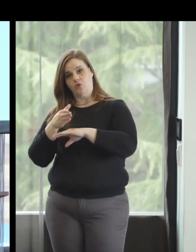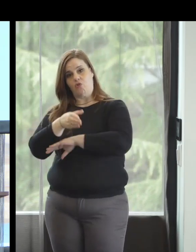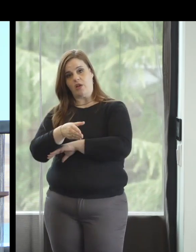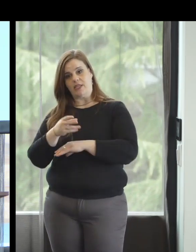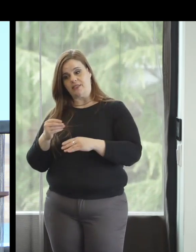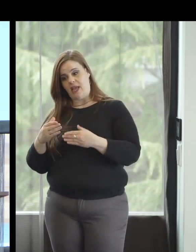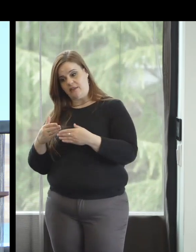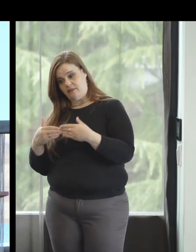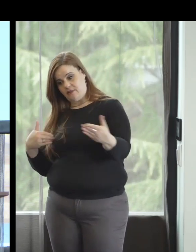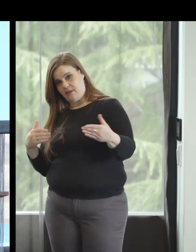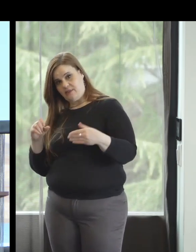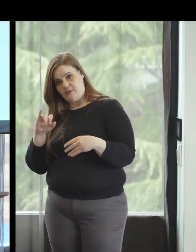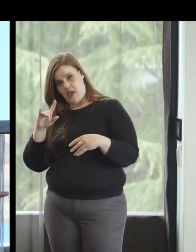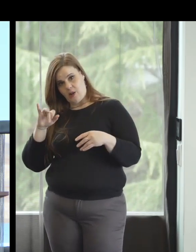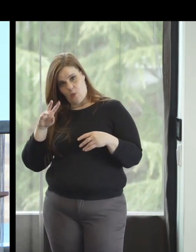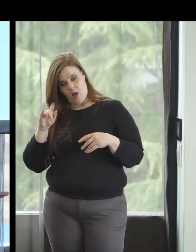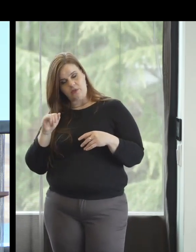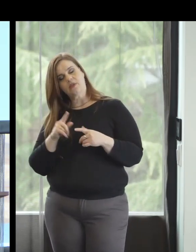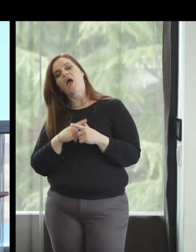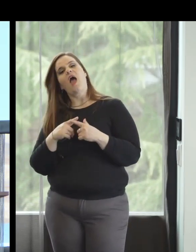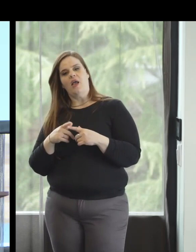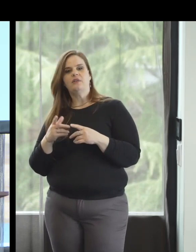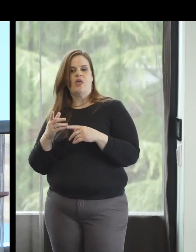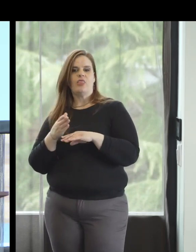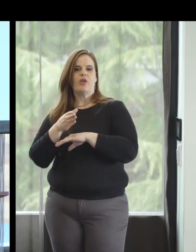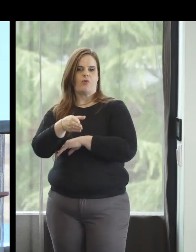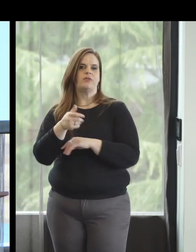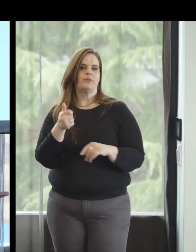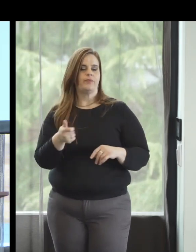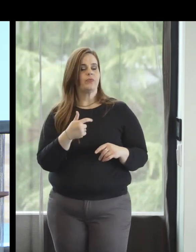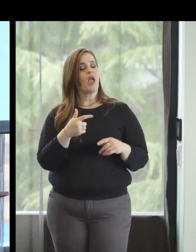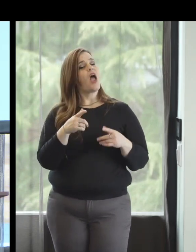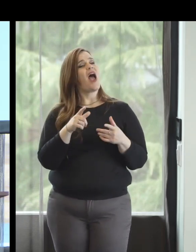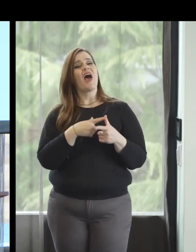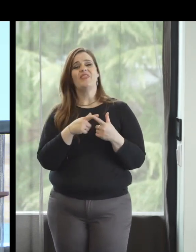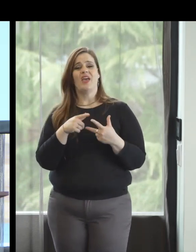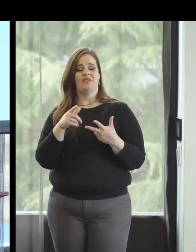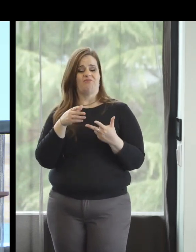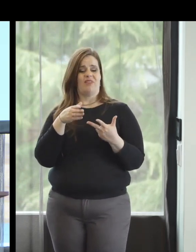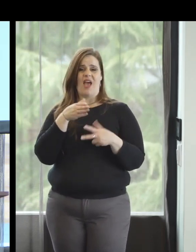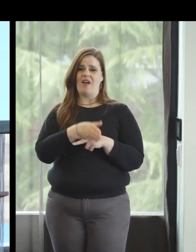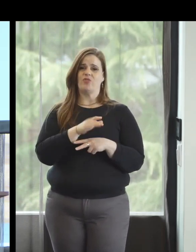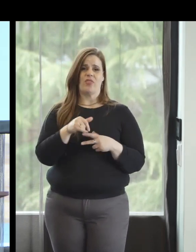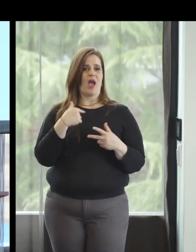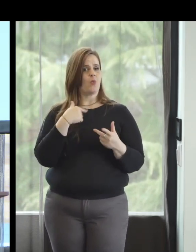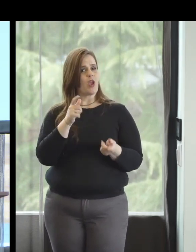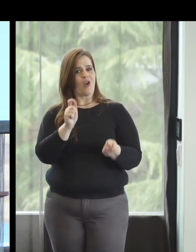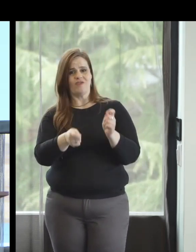crossings. And beyond that we are flexible in terms of how to accommodate additional geometries and